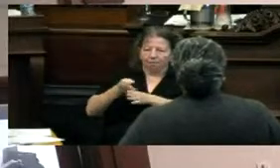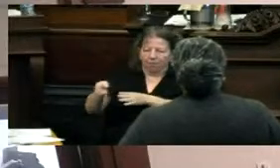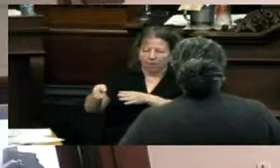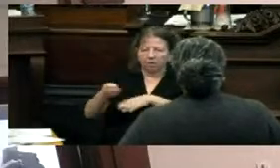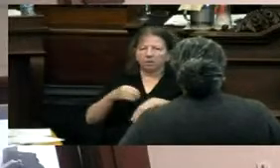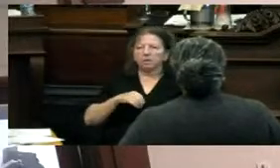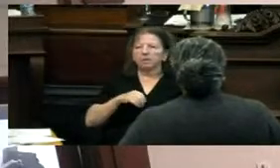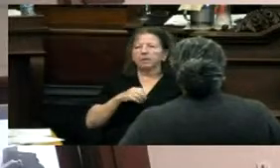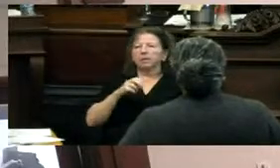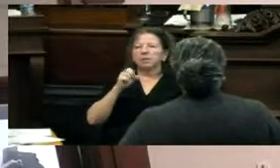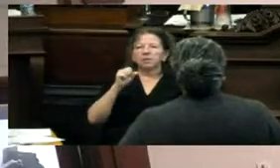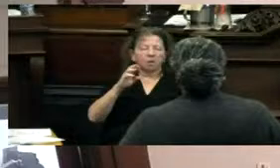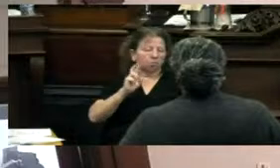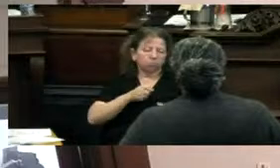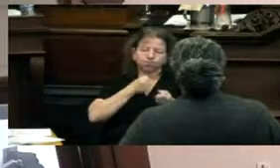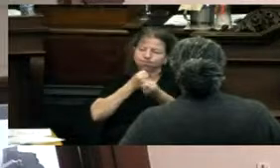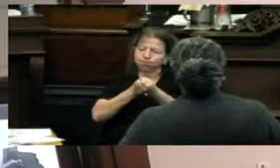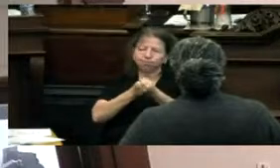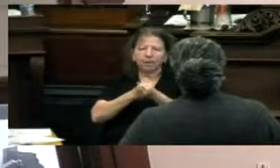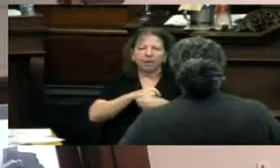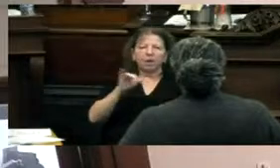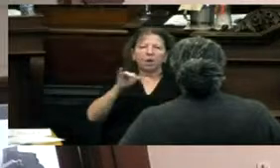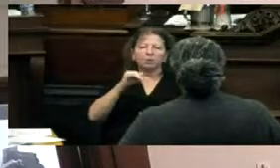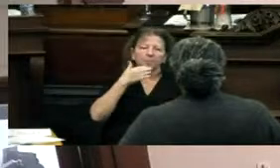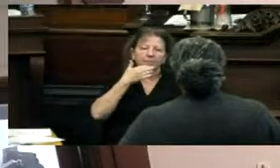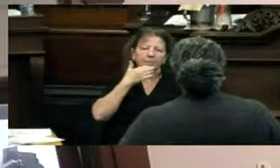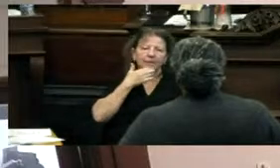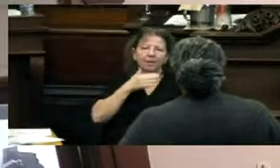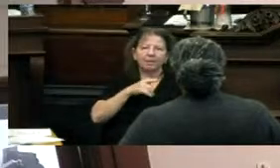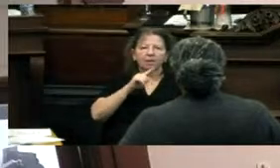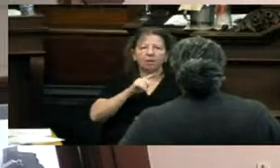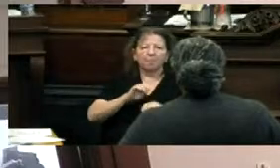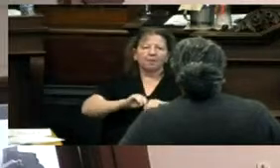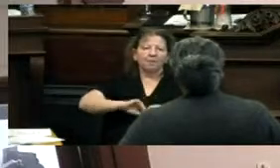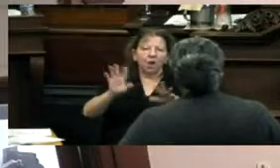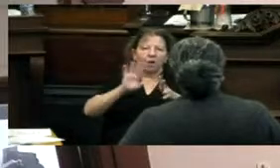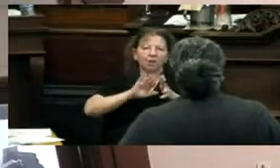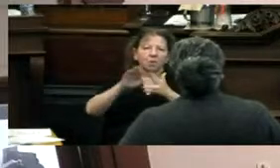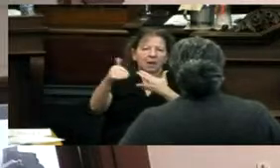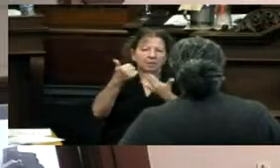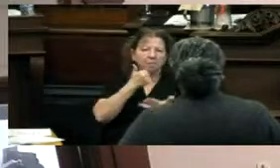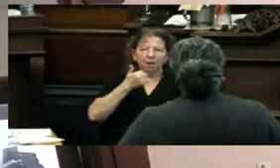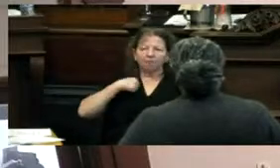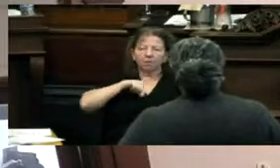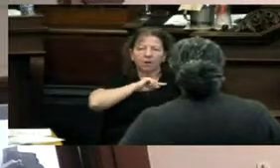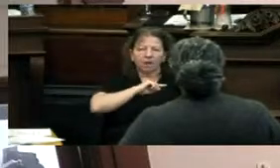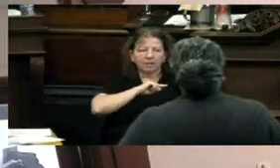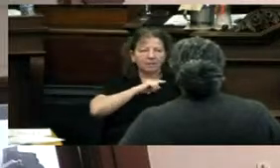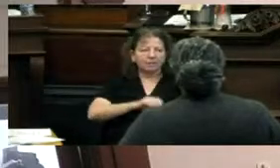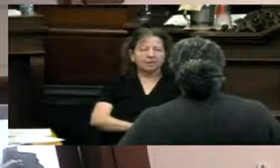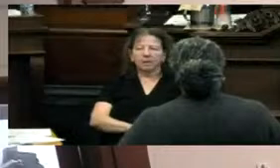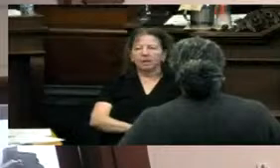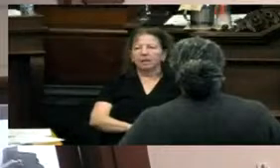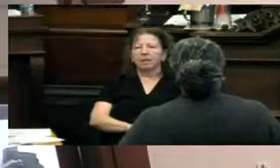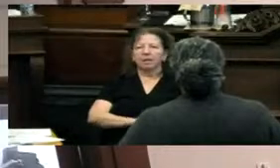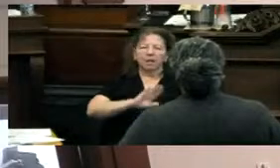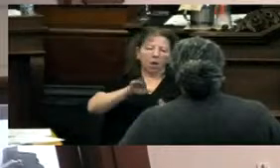significant expertise in this field. So I fully support I also